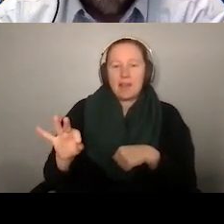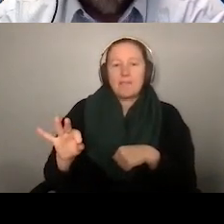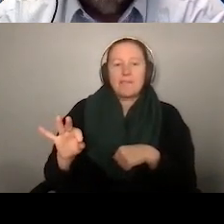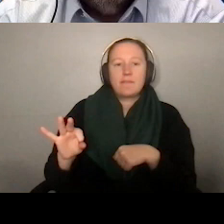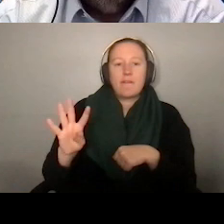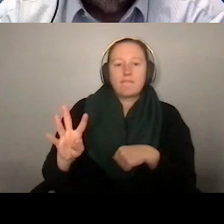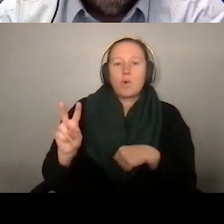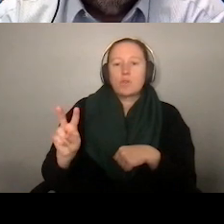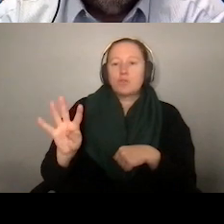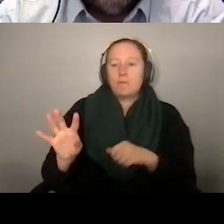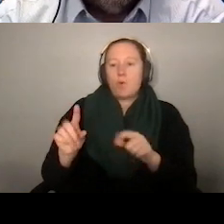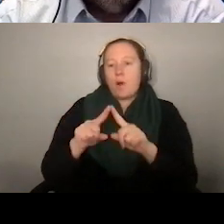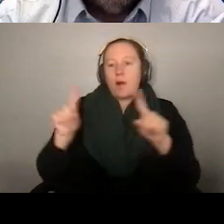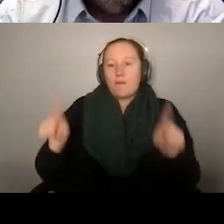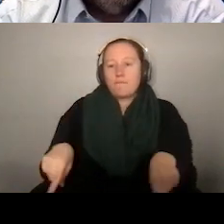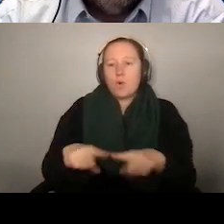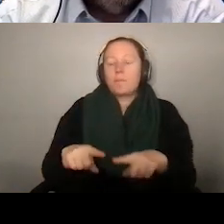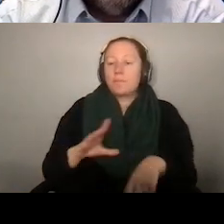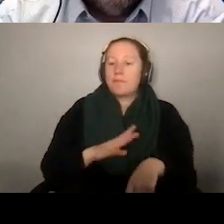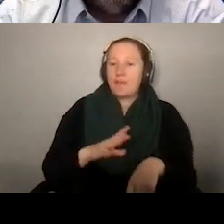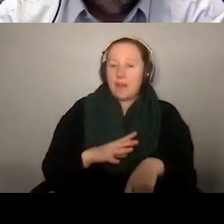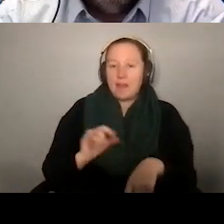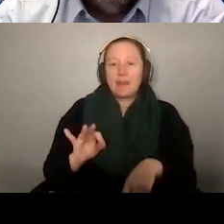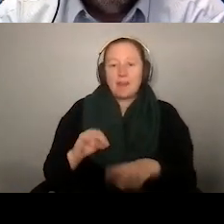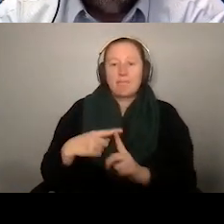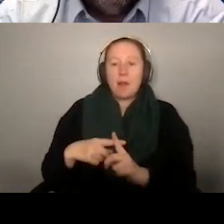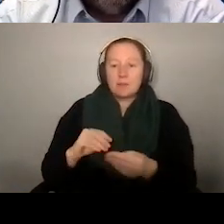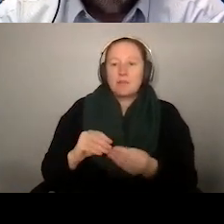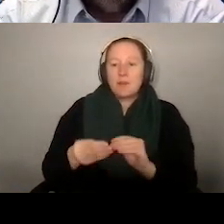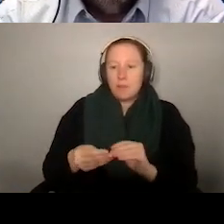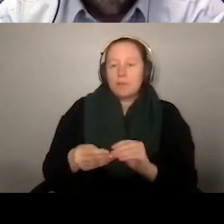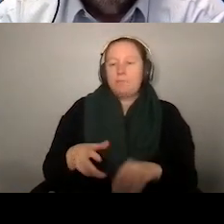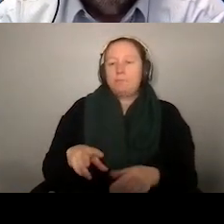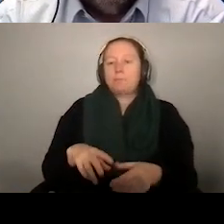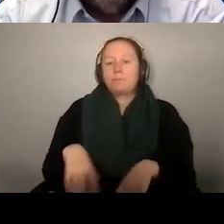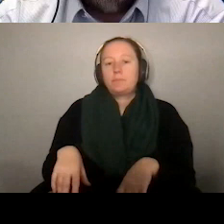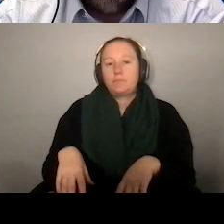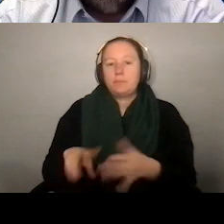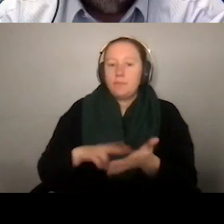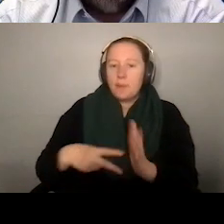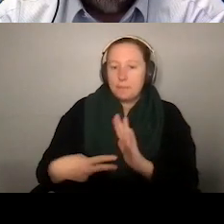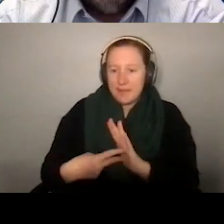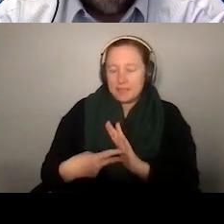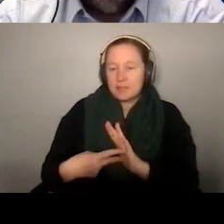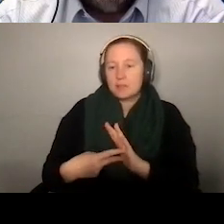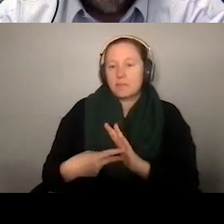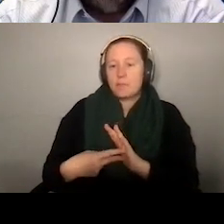It is okay to have a positive cash on hand. That means you have been reimbursed